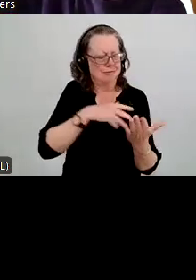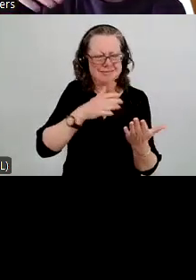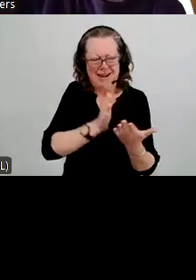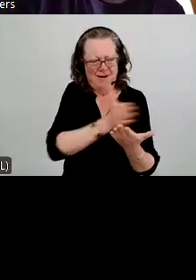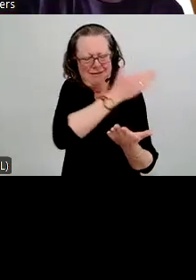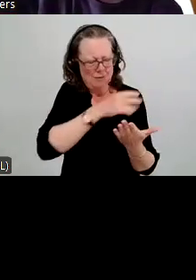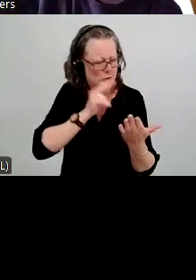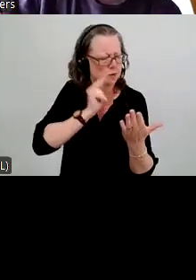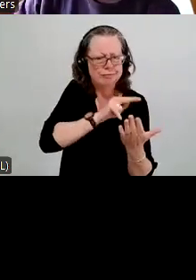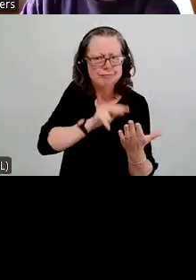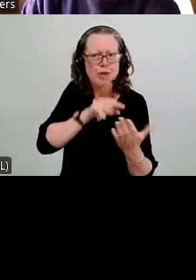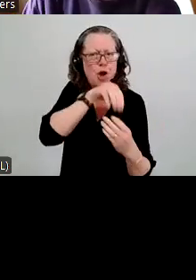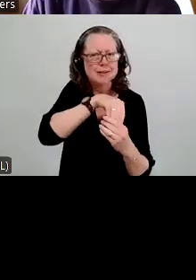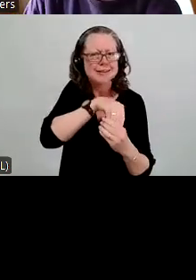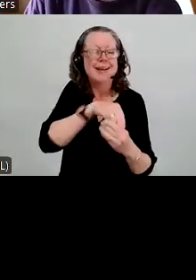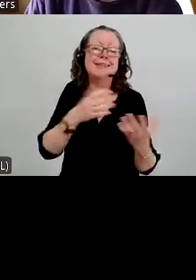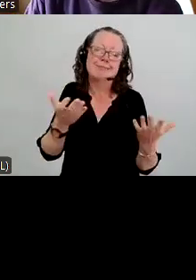Just let me get to the content."